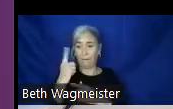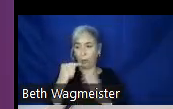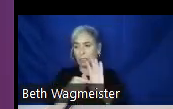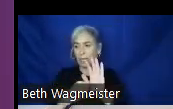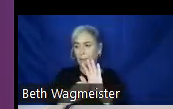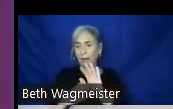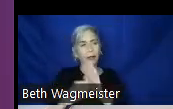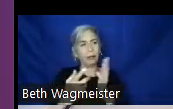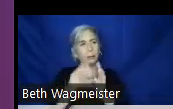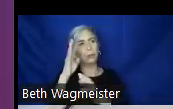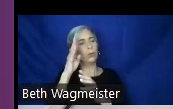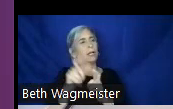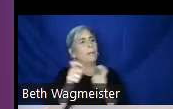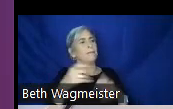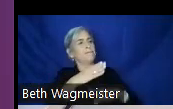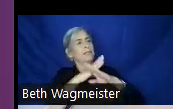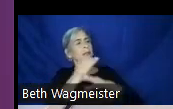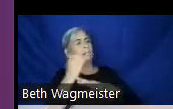it creates a big barrier if there is no alternative text.